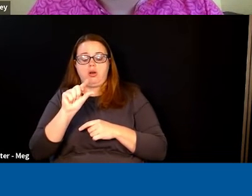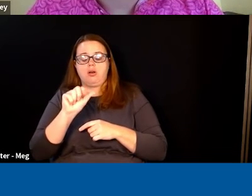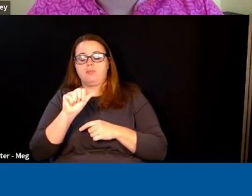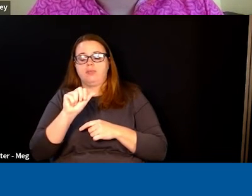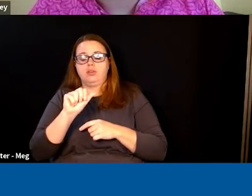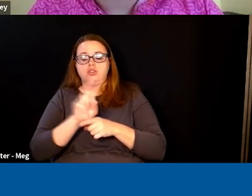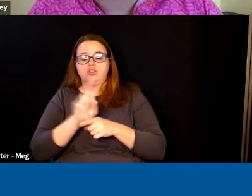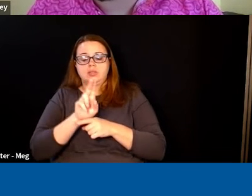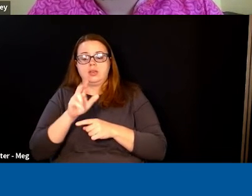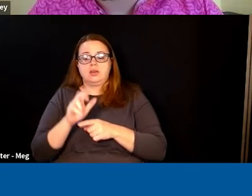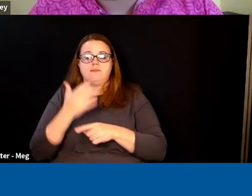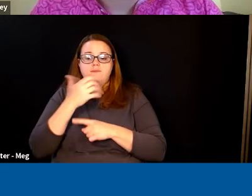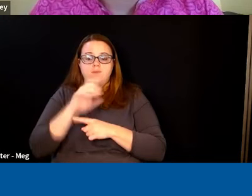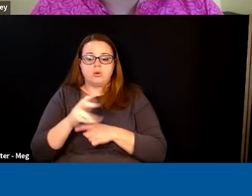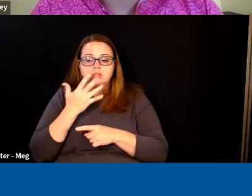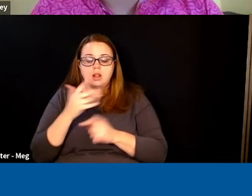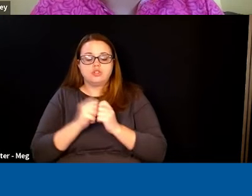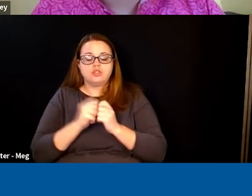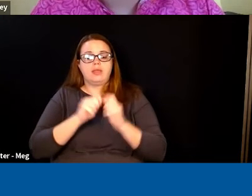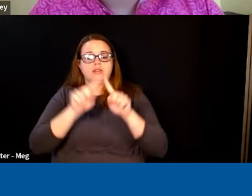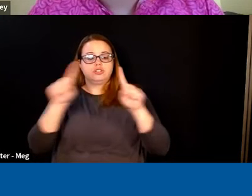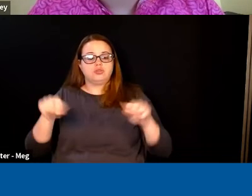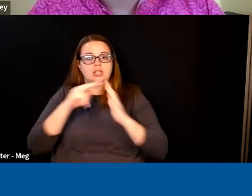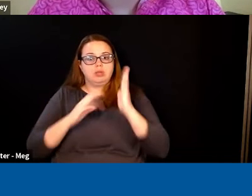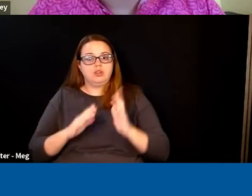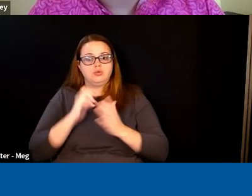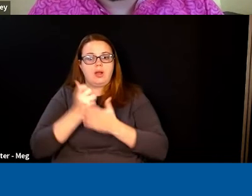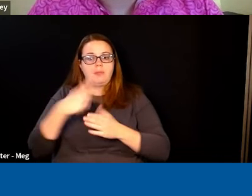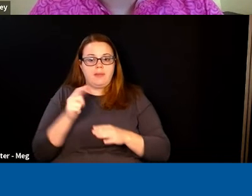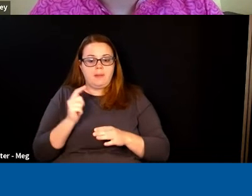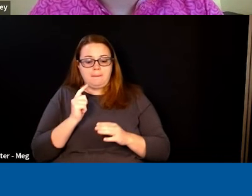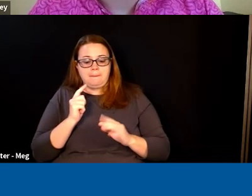with a screen reader to kind of help them navigate the web.